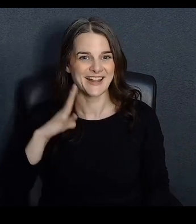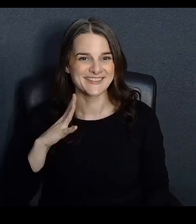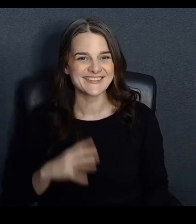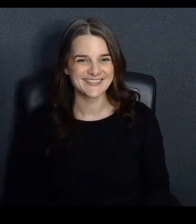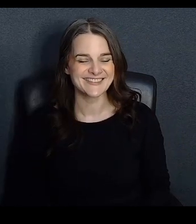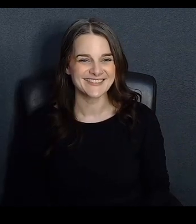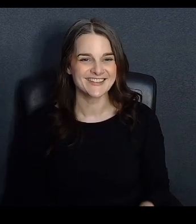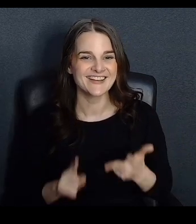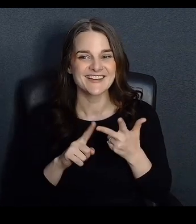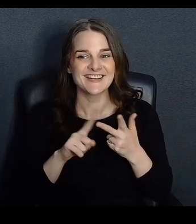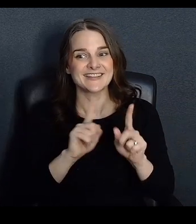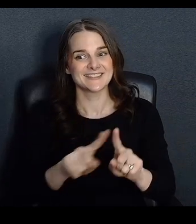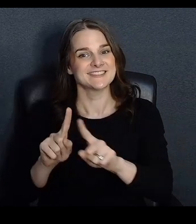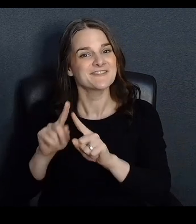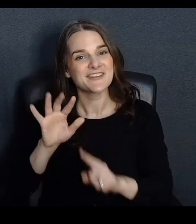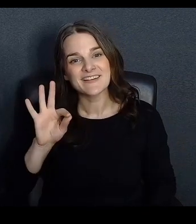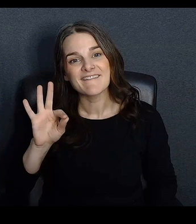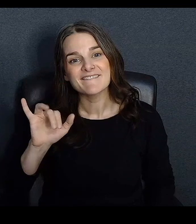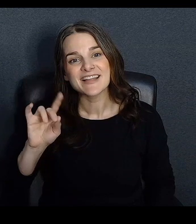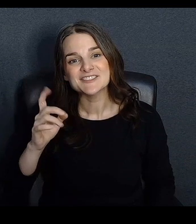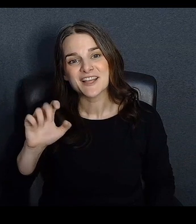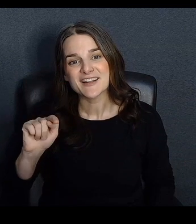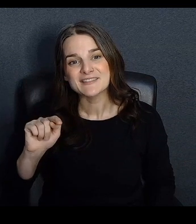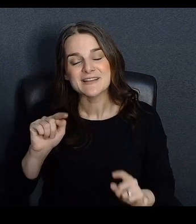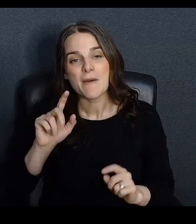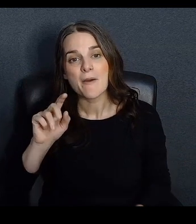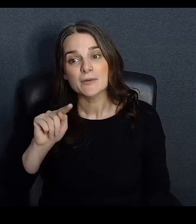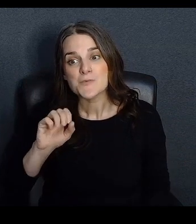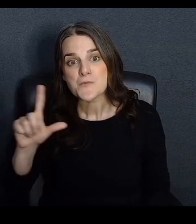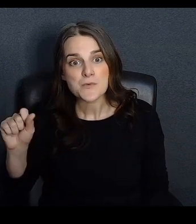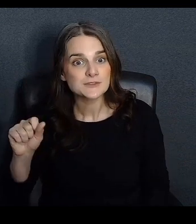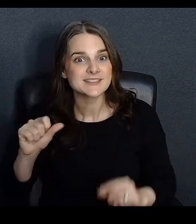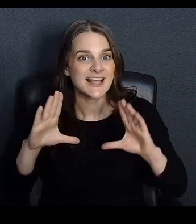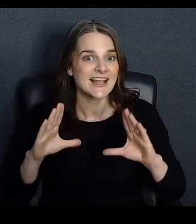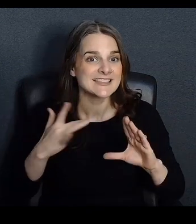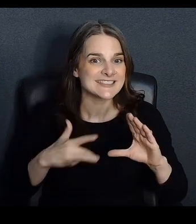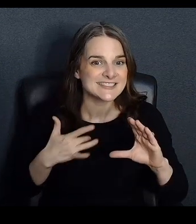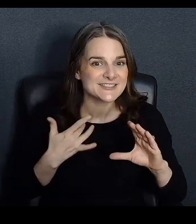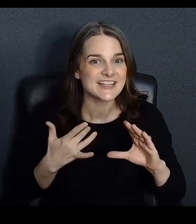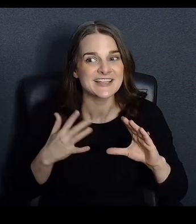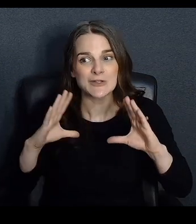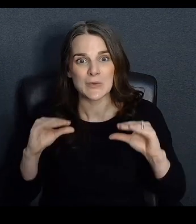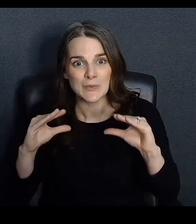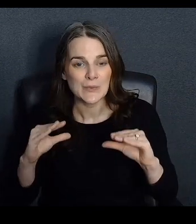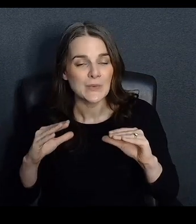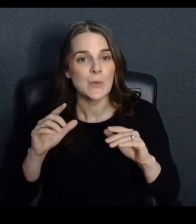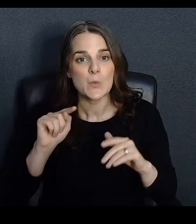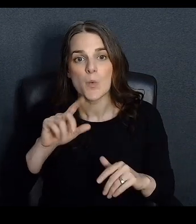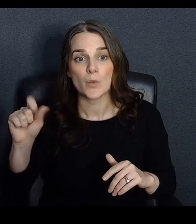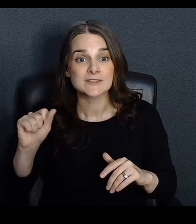We also have lots of fidget tools, sensory tools, things like inflated balance cushions for dynamic seating supports.